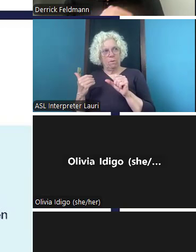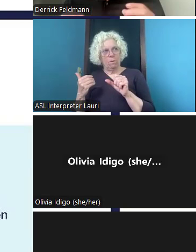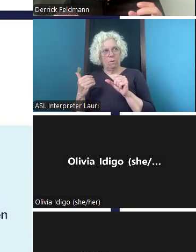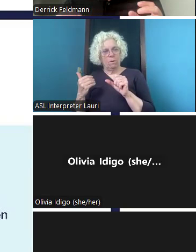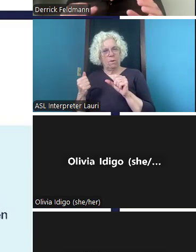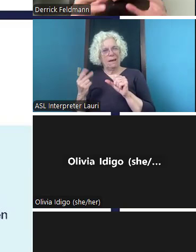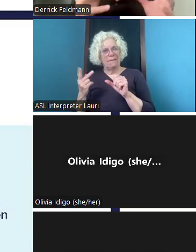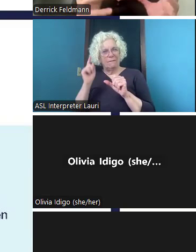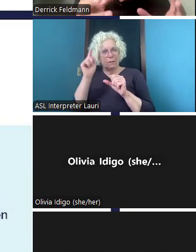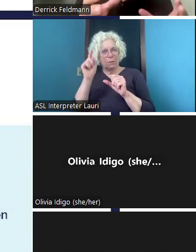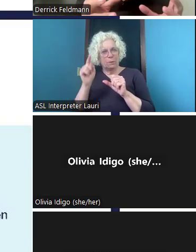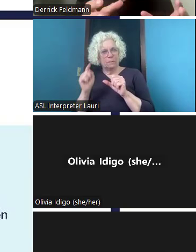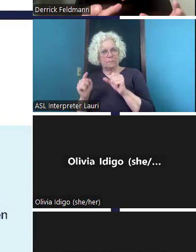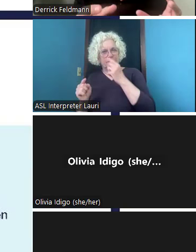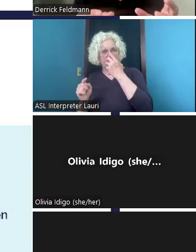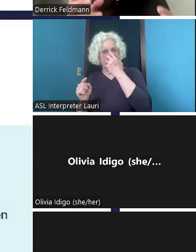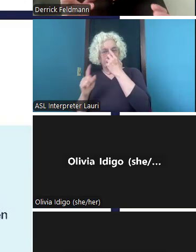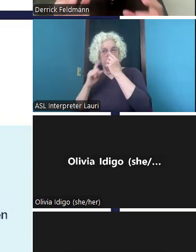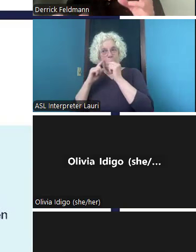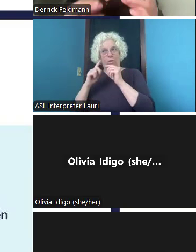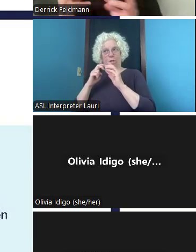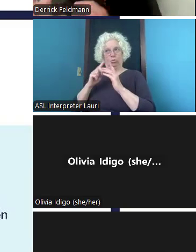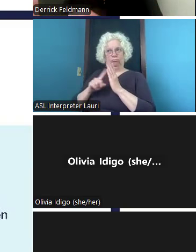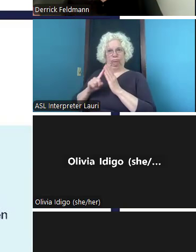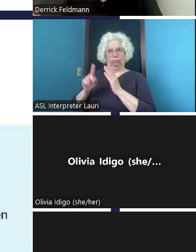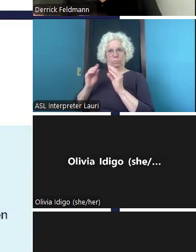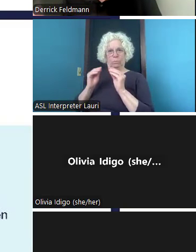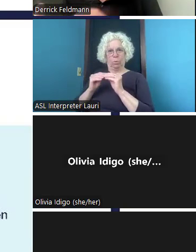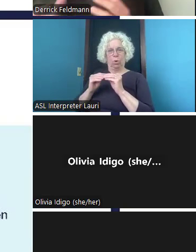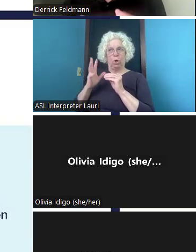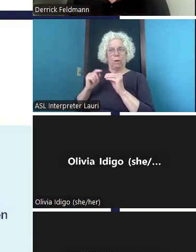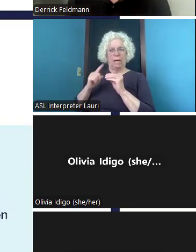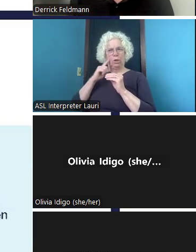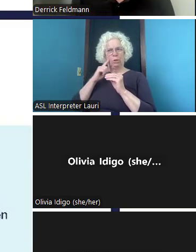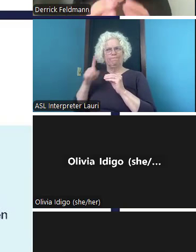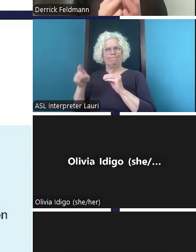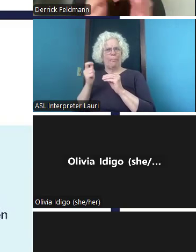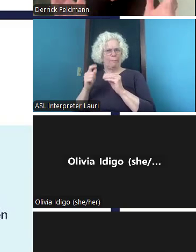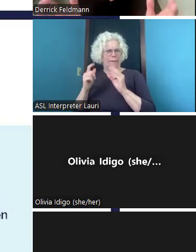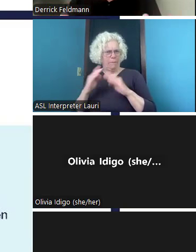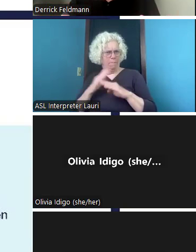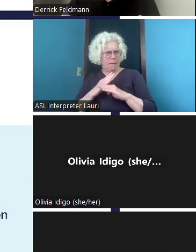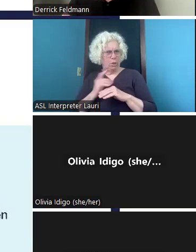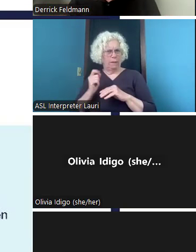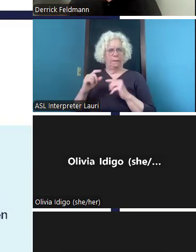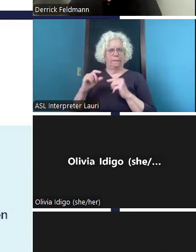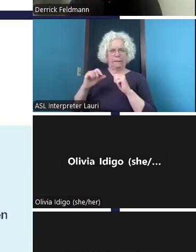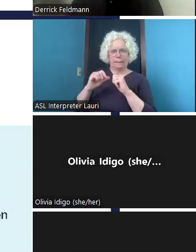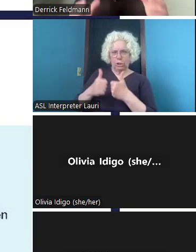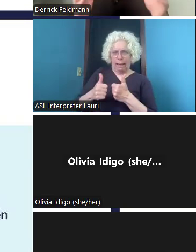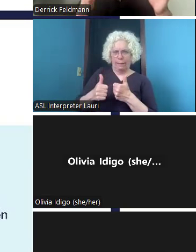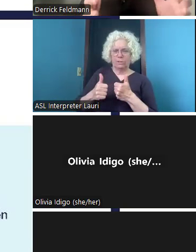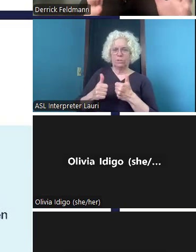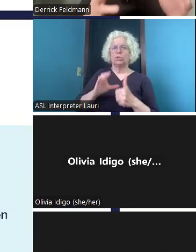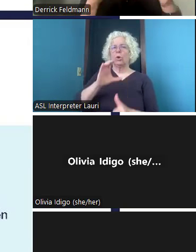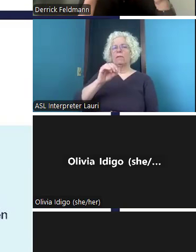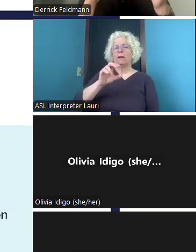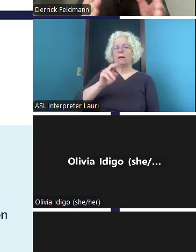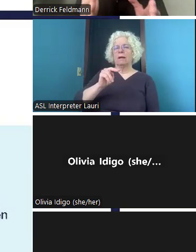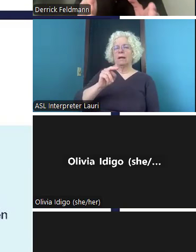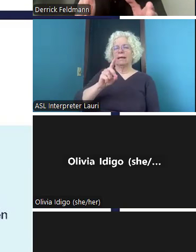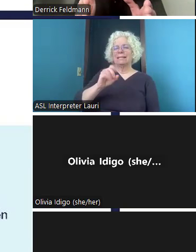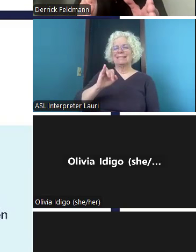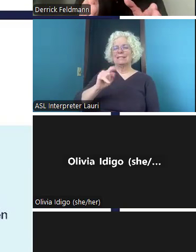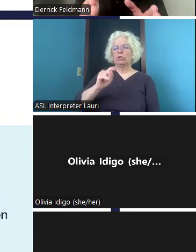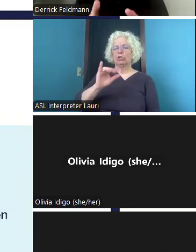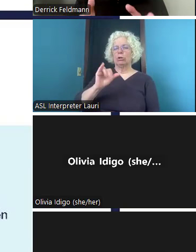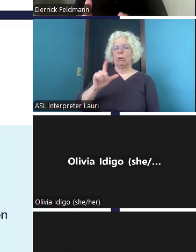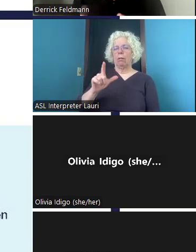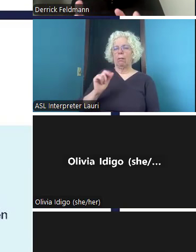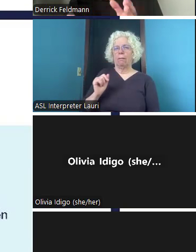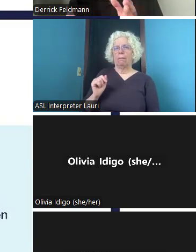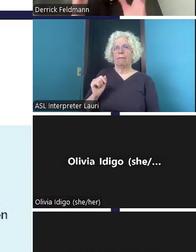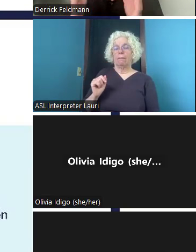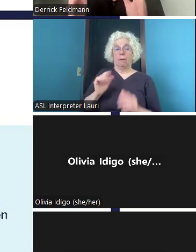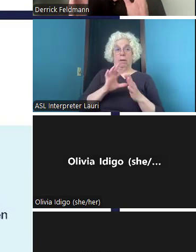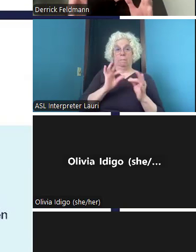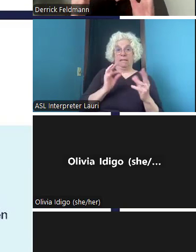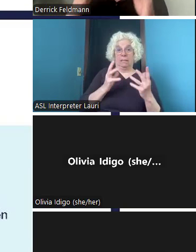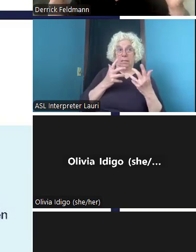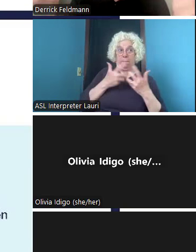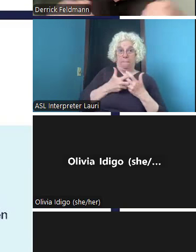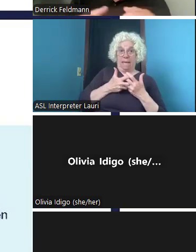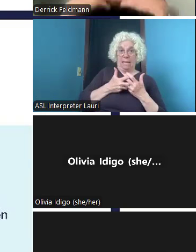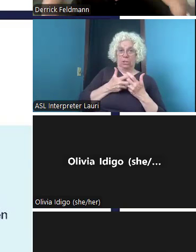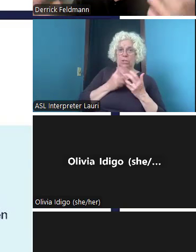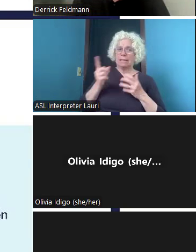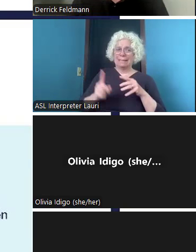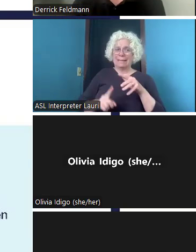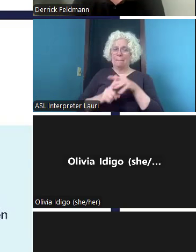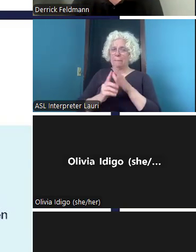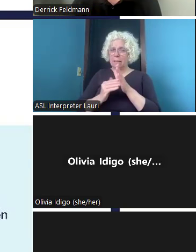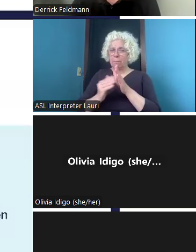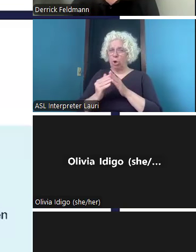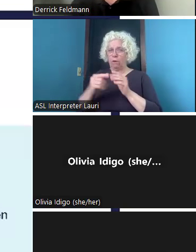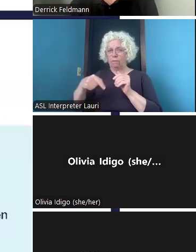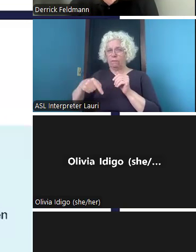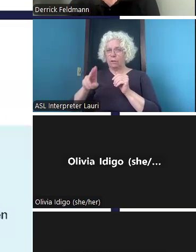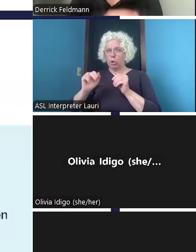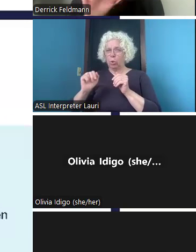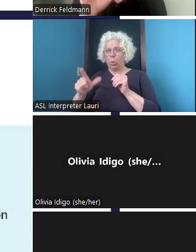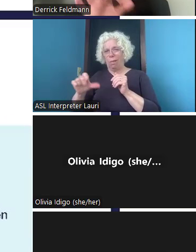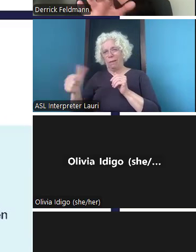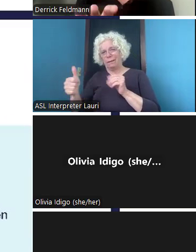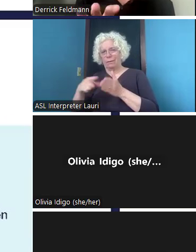Those are elements that we message to because we know that they keep popping up a lot in our qualitative and our other research.